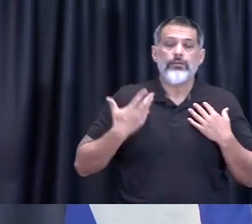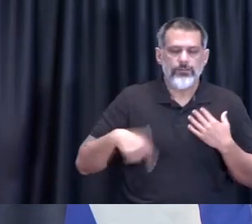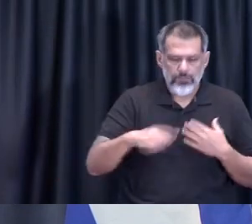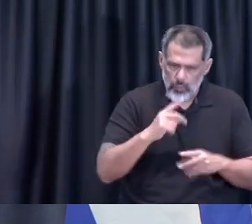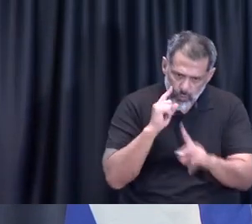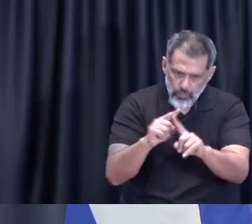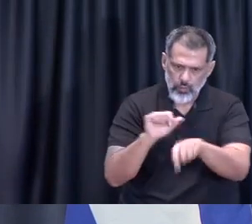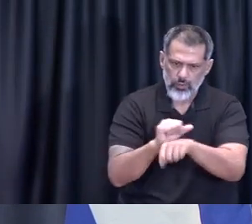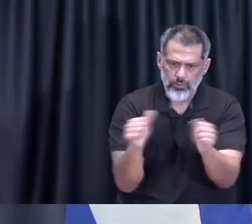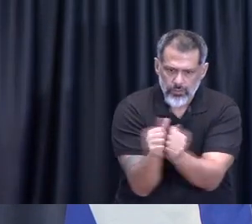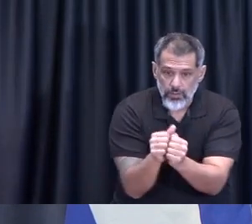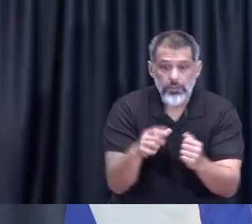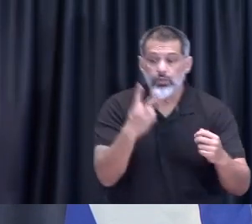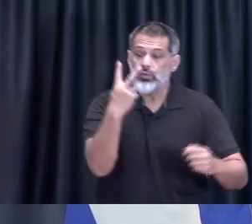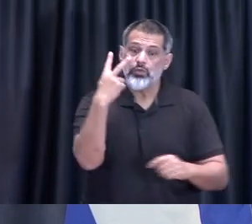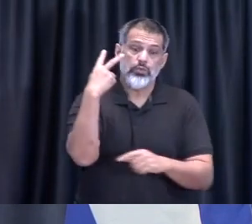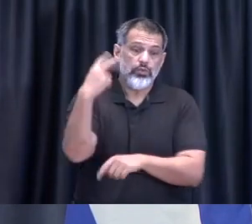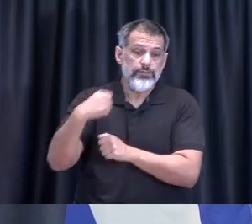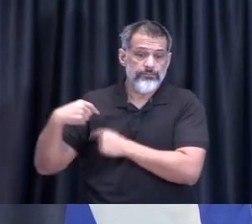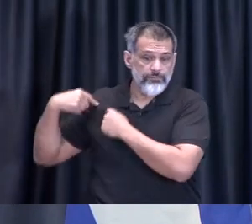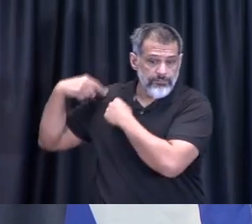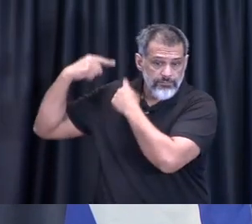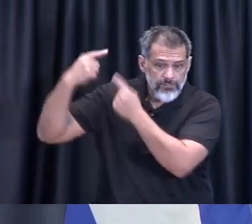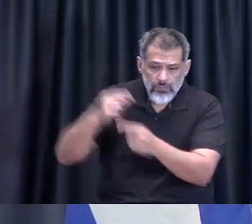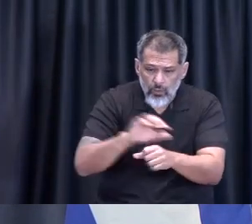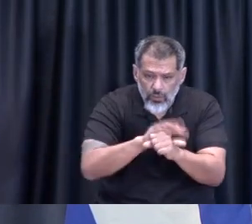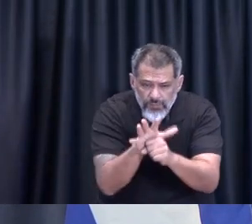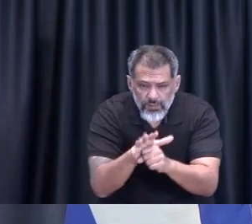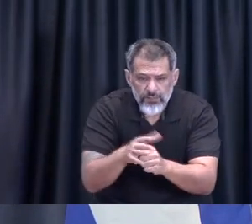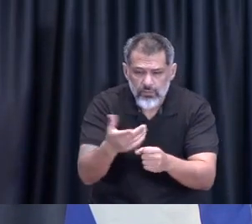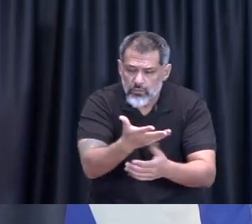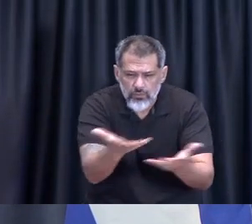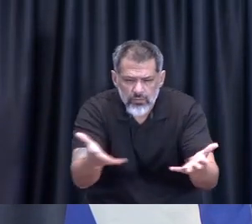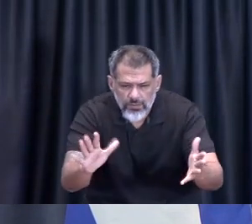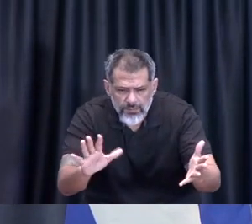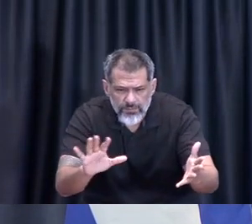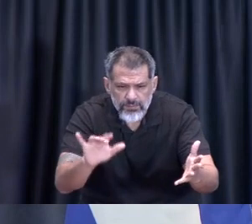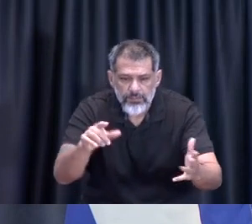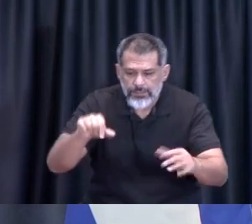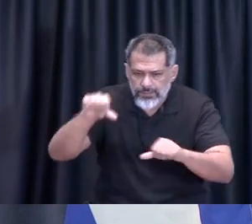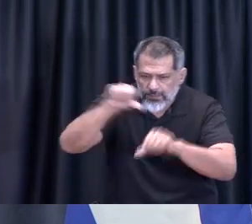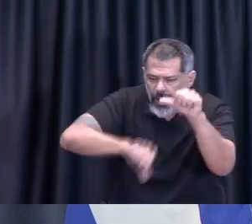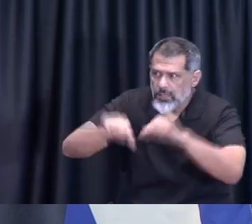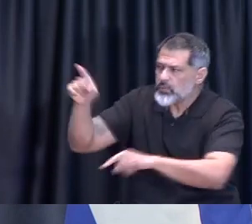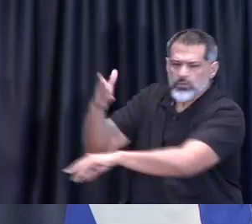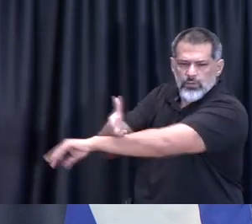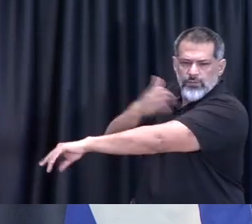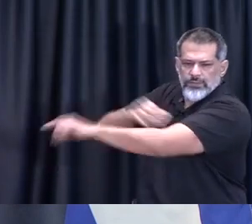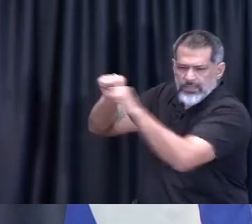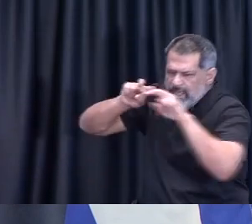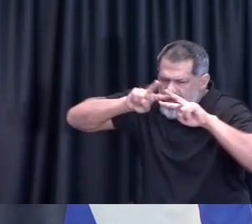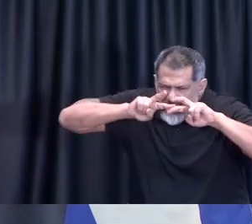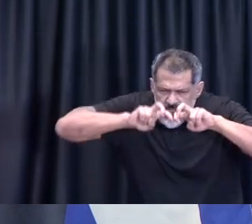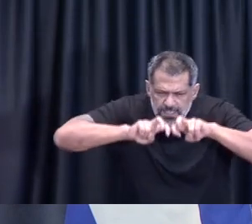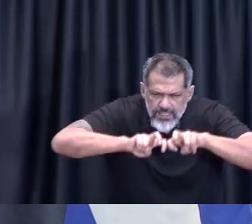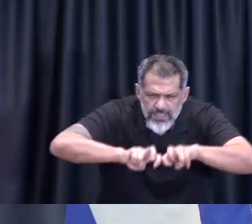understanding of COVID-19 and in our ability to respond to it.